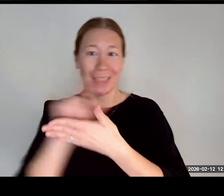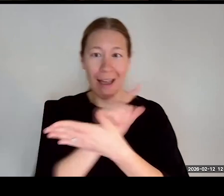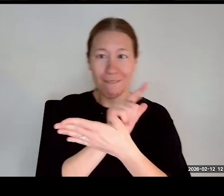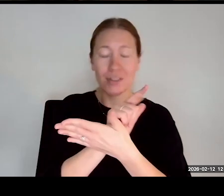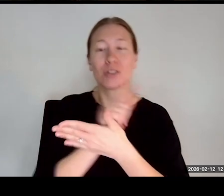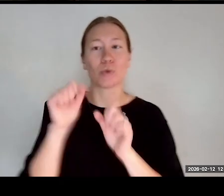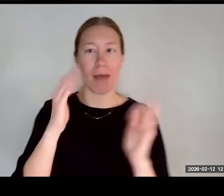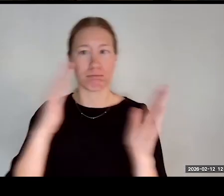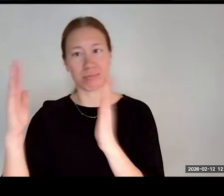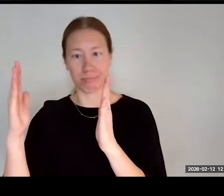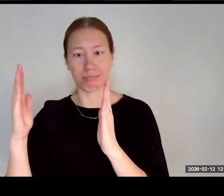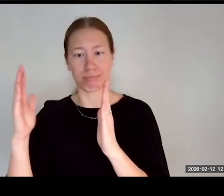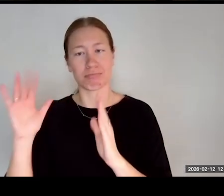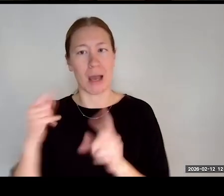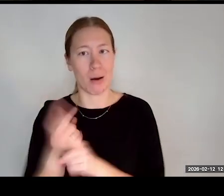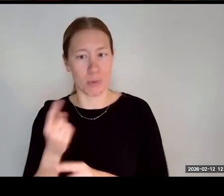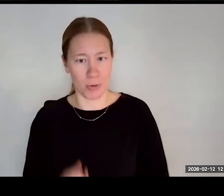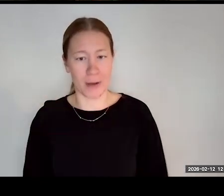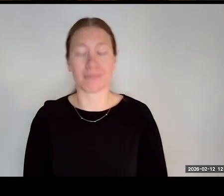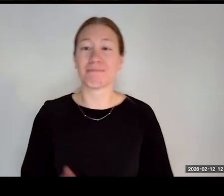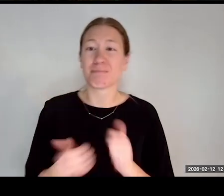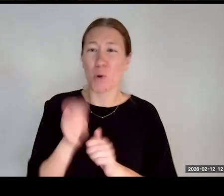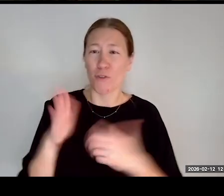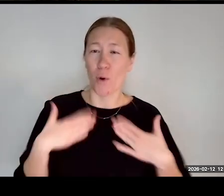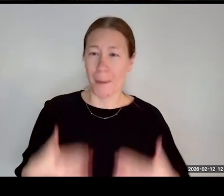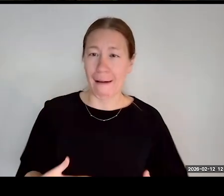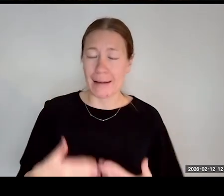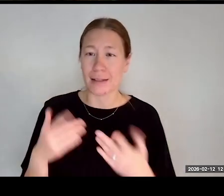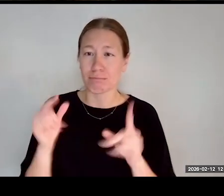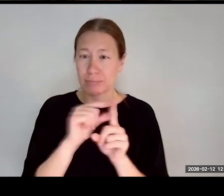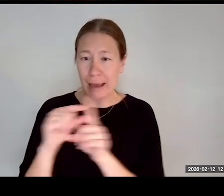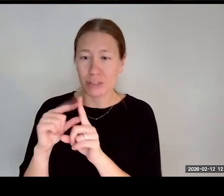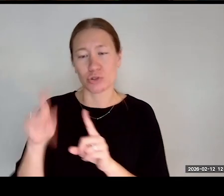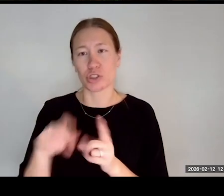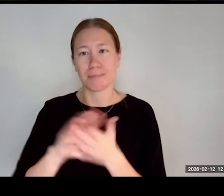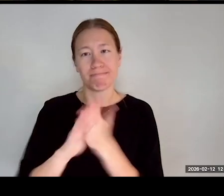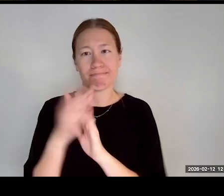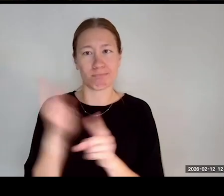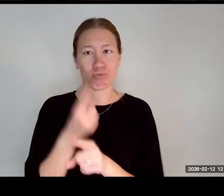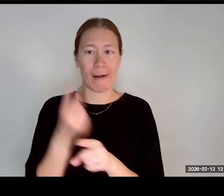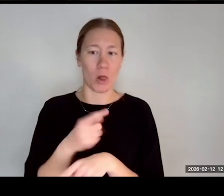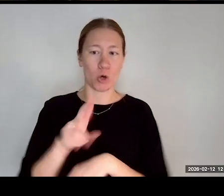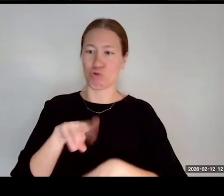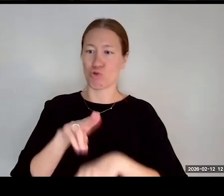And most of your body text should be in the regular or normal font face. So don't bold it all, don't italicize it all.